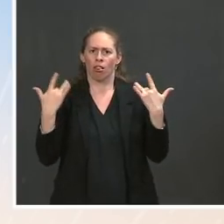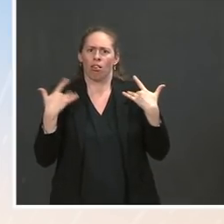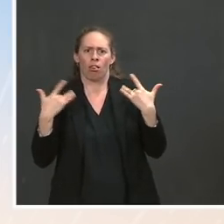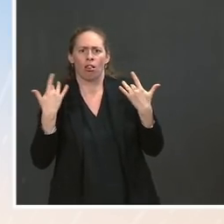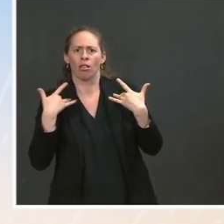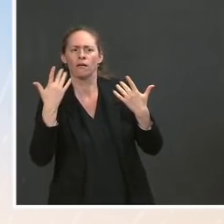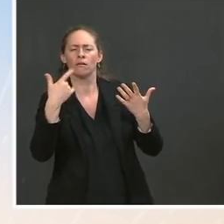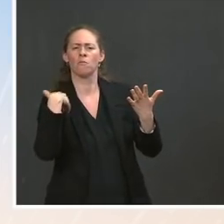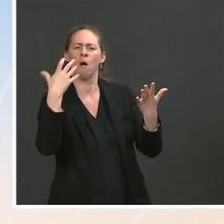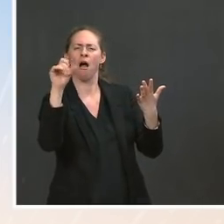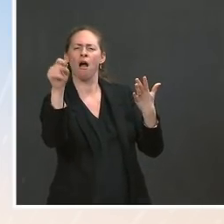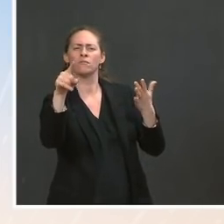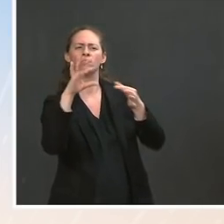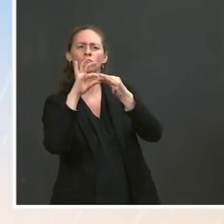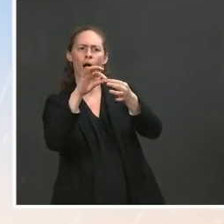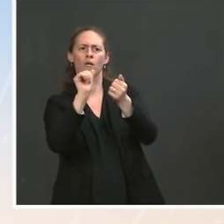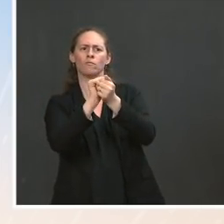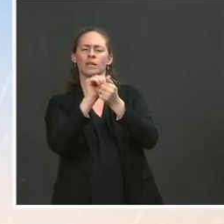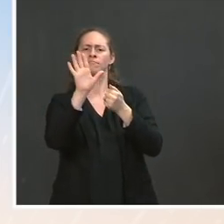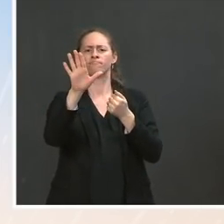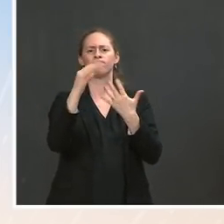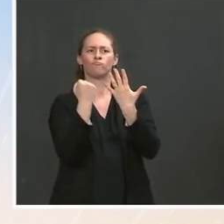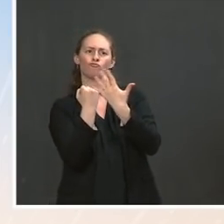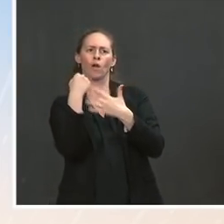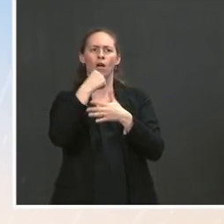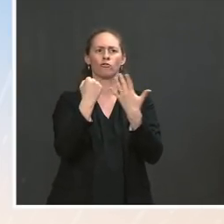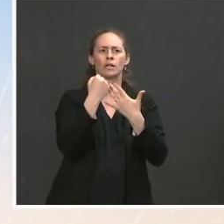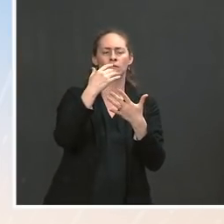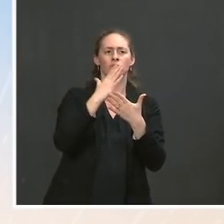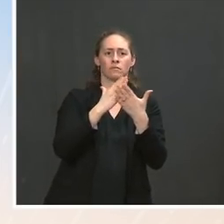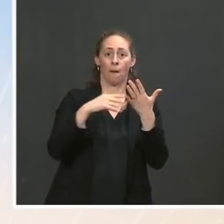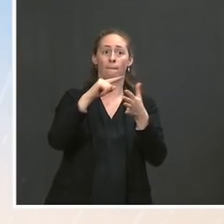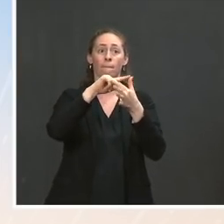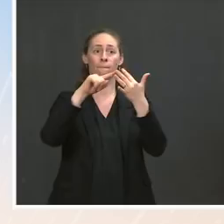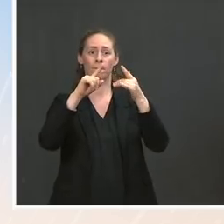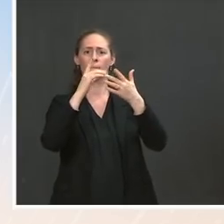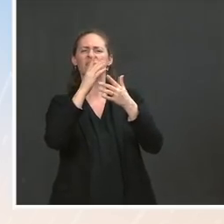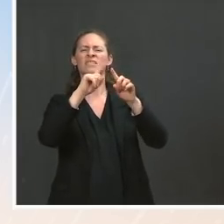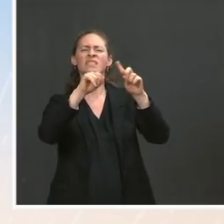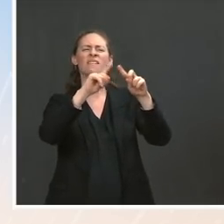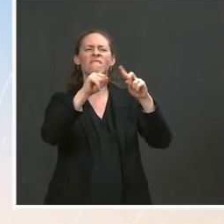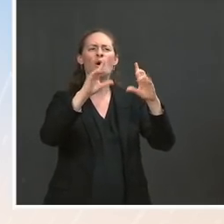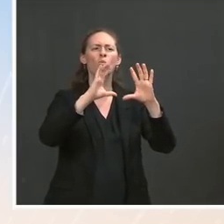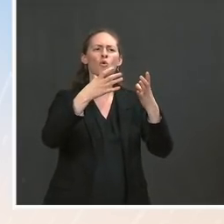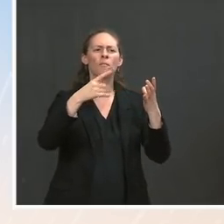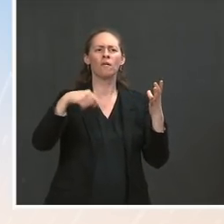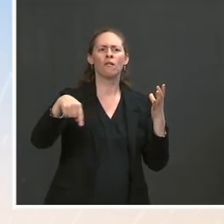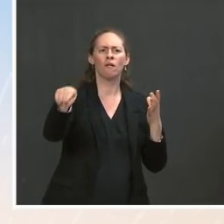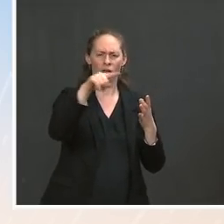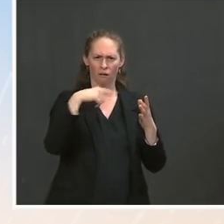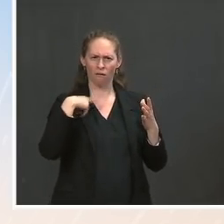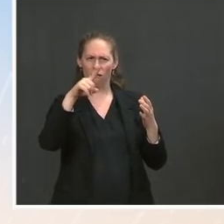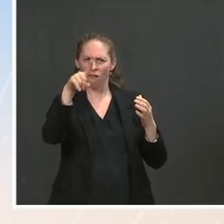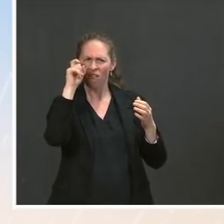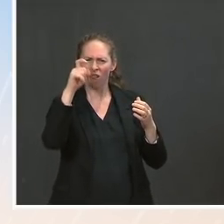some gun-control groups felt frustrated. They felt like he was saying gun control is not a priority compared to infrastructure, compared to Build Back Better.